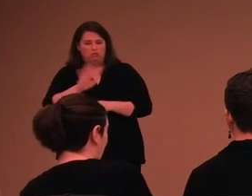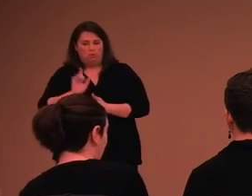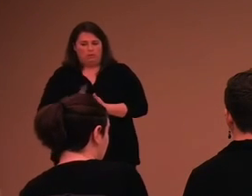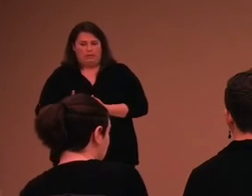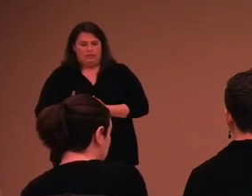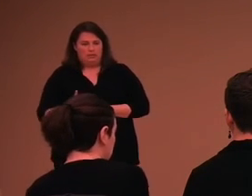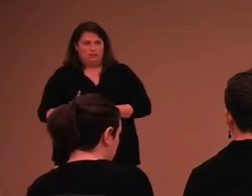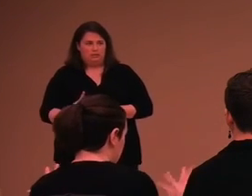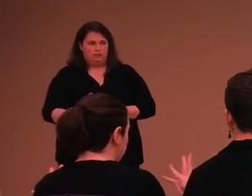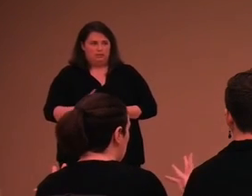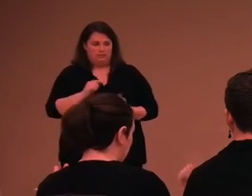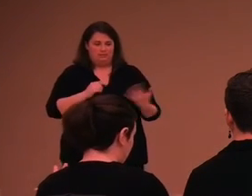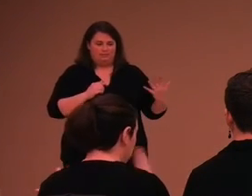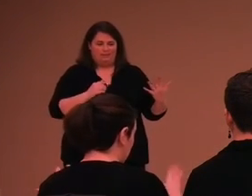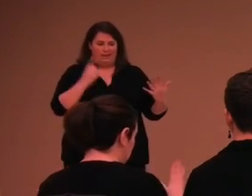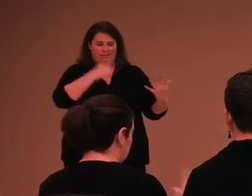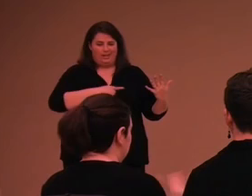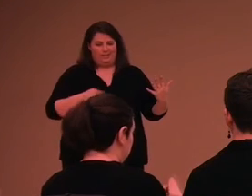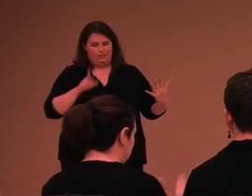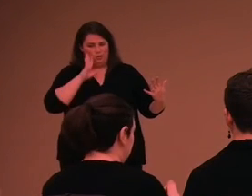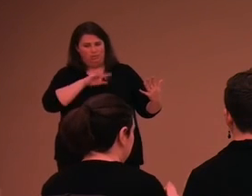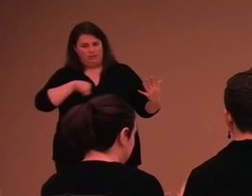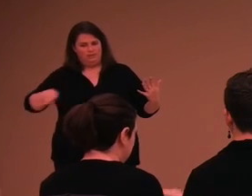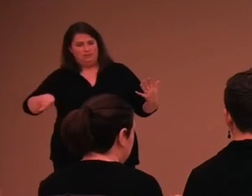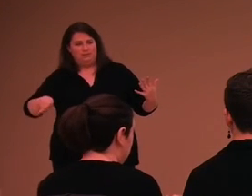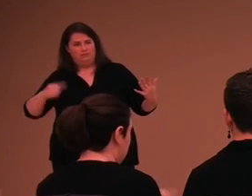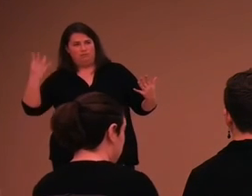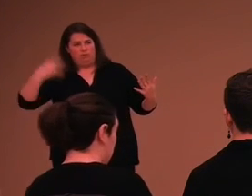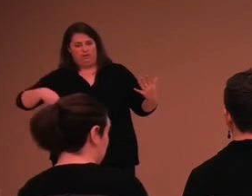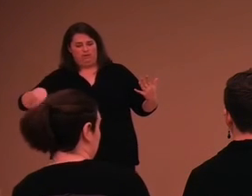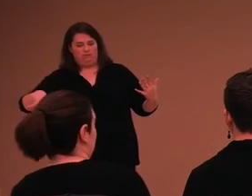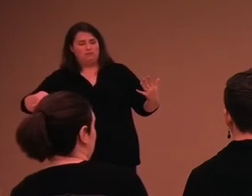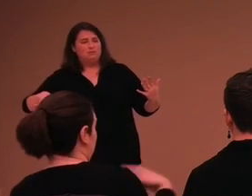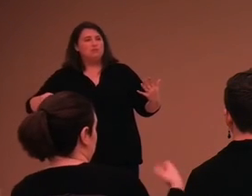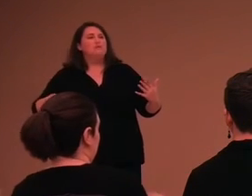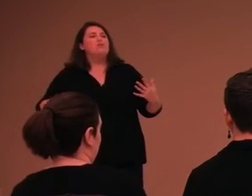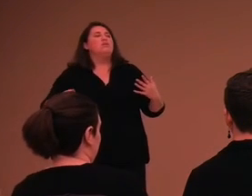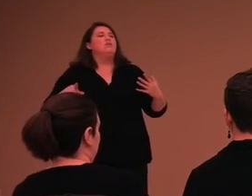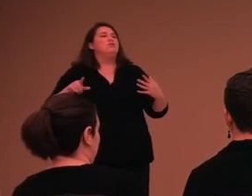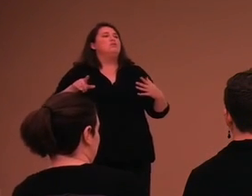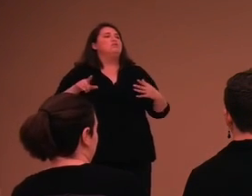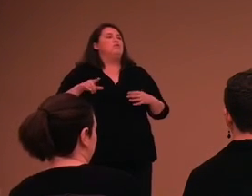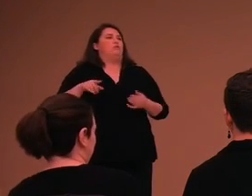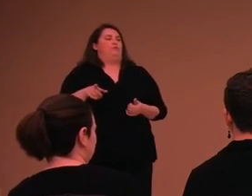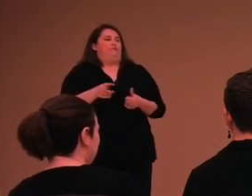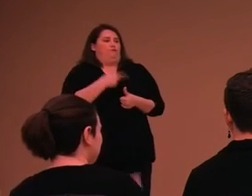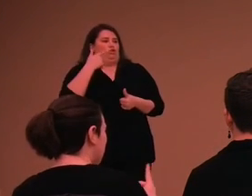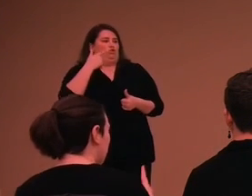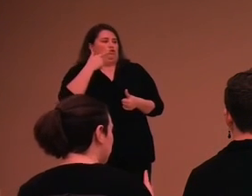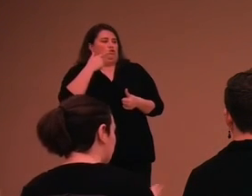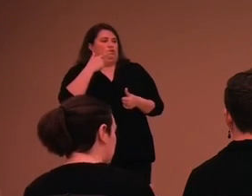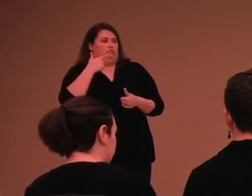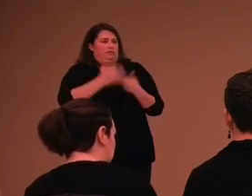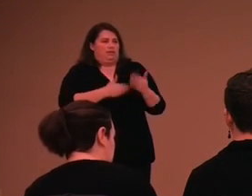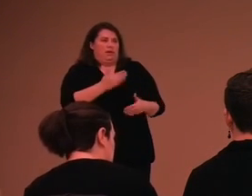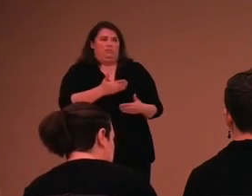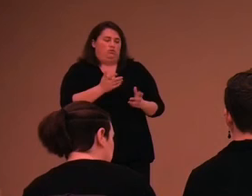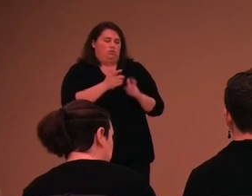We're getting it's the immersion of the general first Steps was huge for us